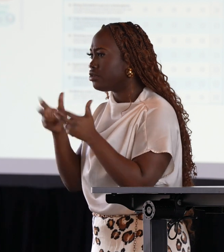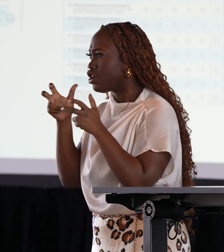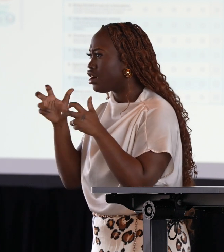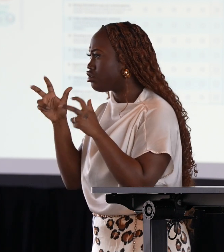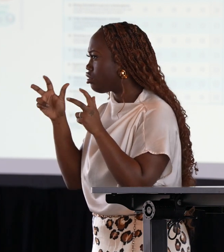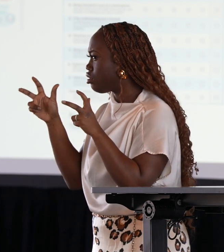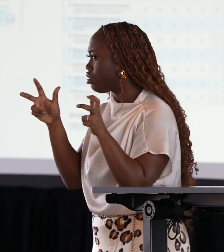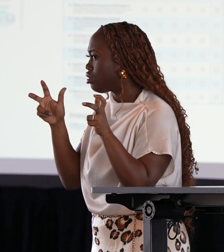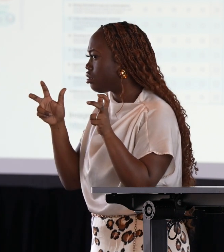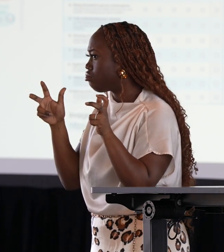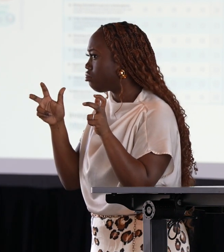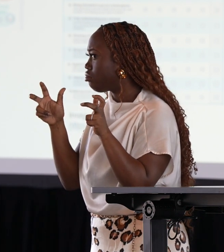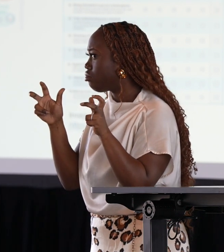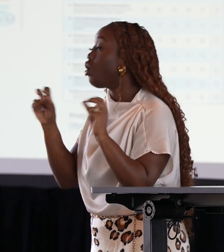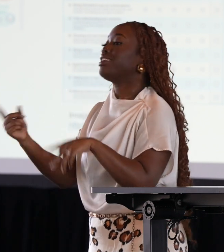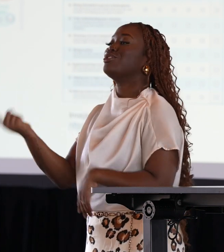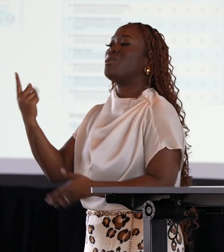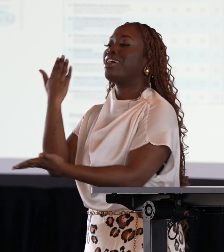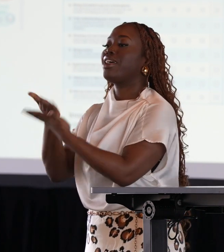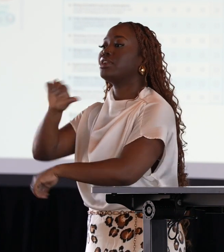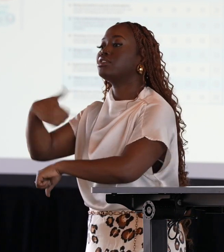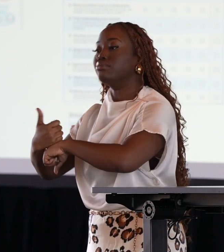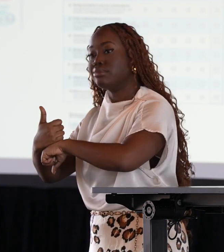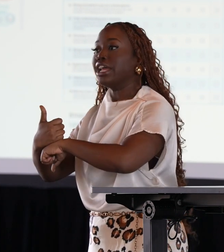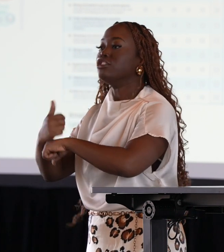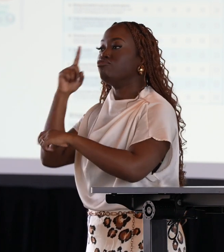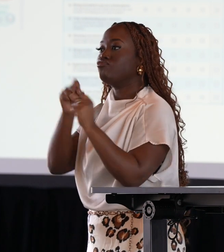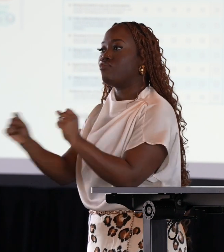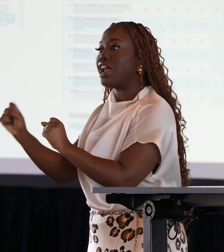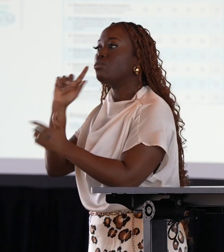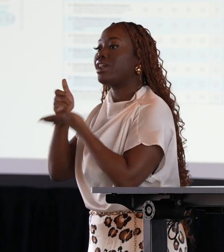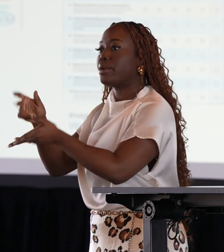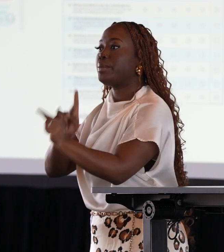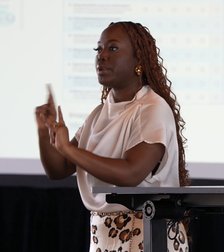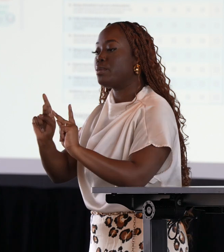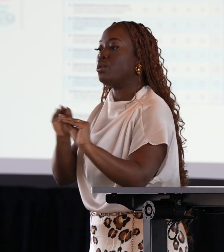many of you have right? Like, this is one of the best evidence based counseling strategies that helps people move from that